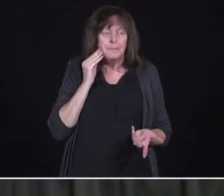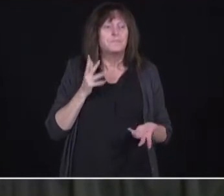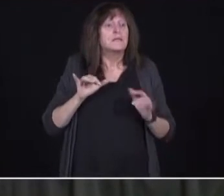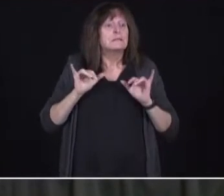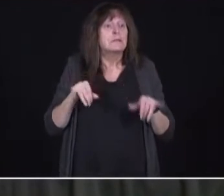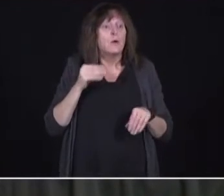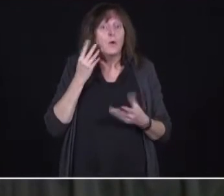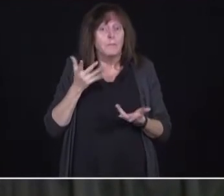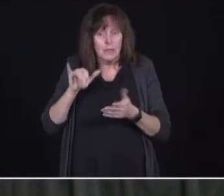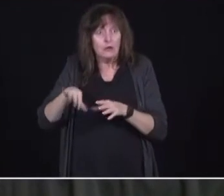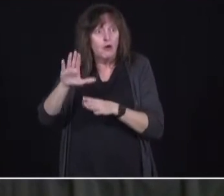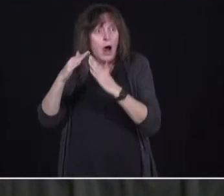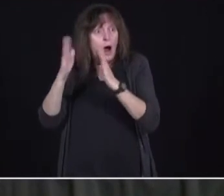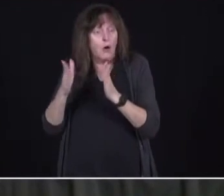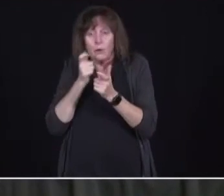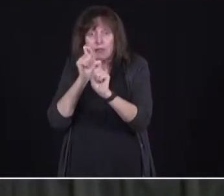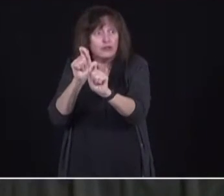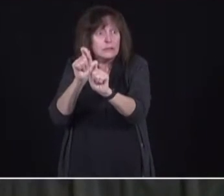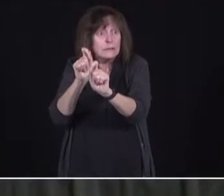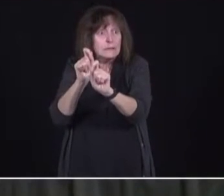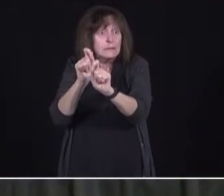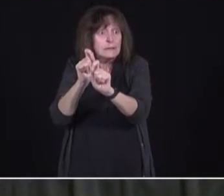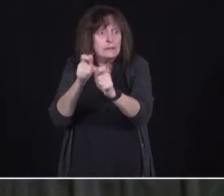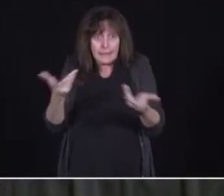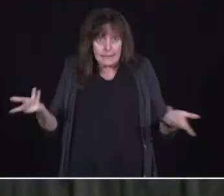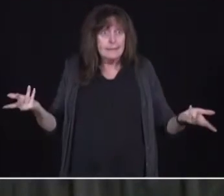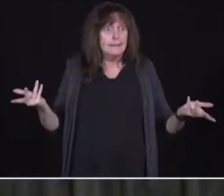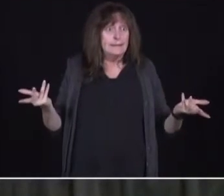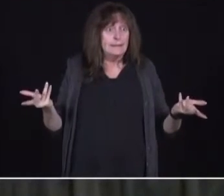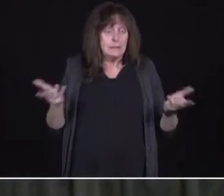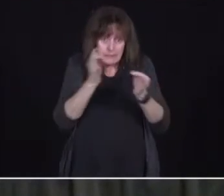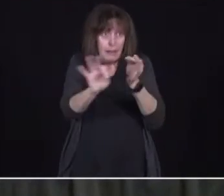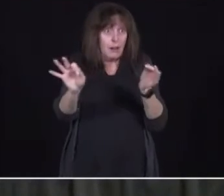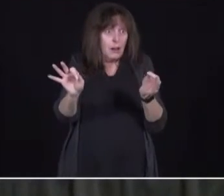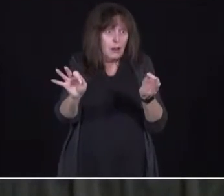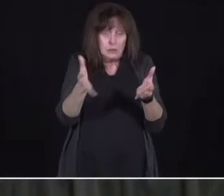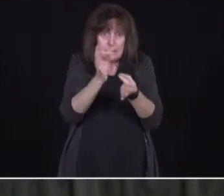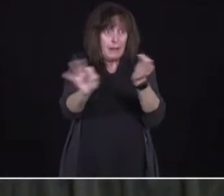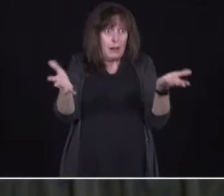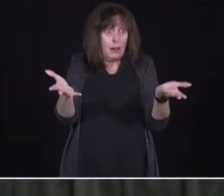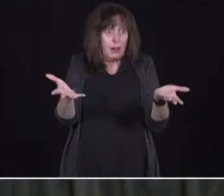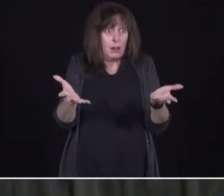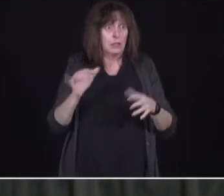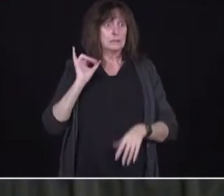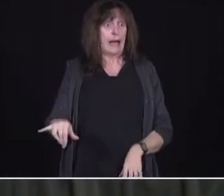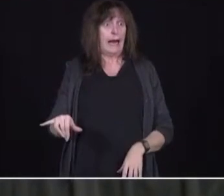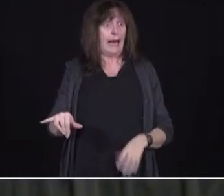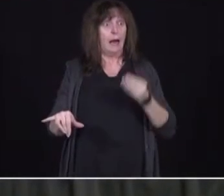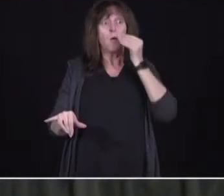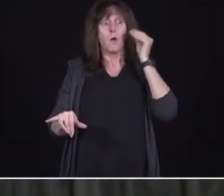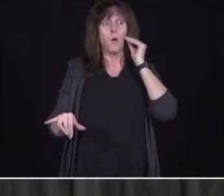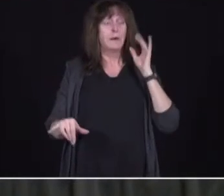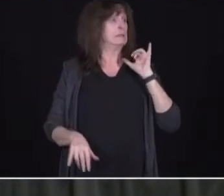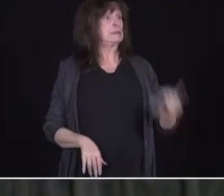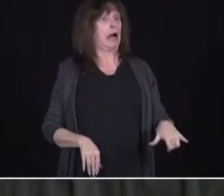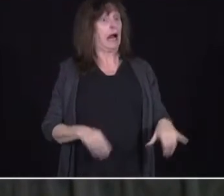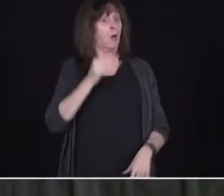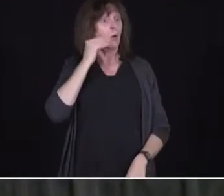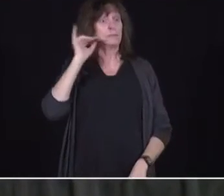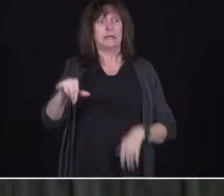have the answer. Stay home. French. That'sch ] That's simple. And it's very simple. Stay home.